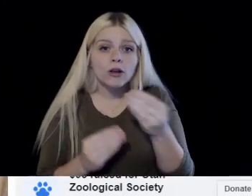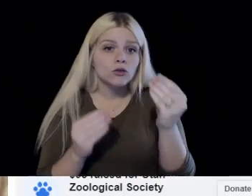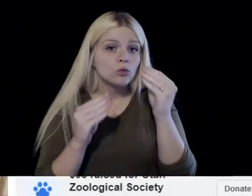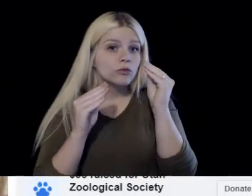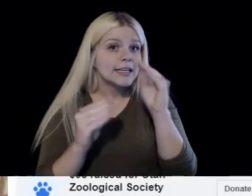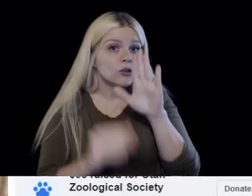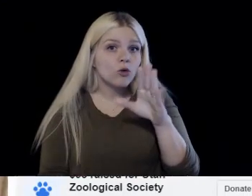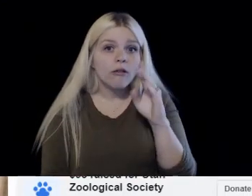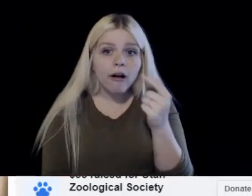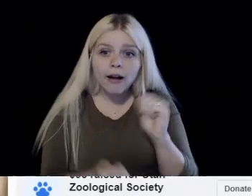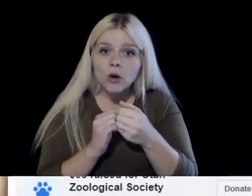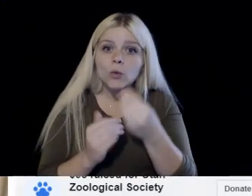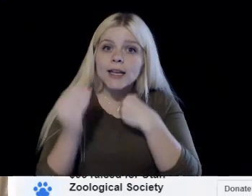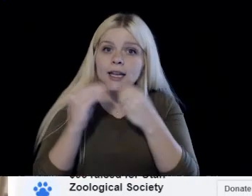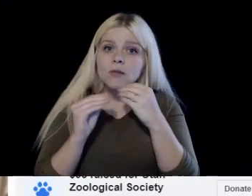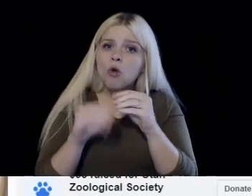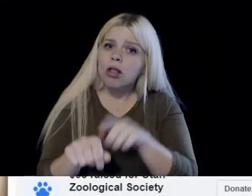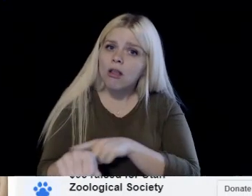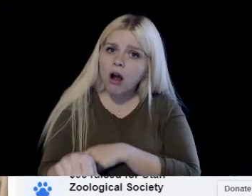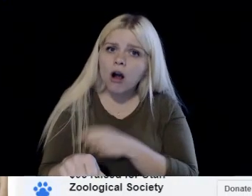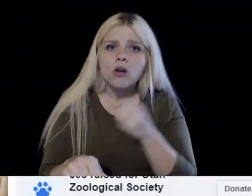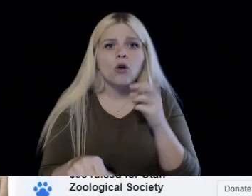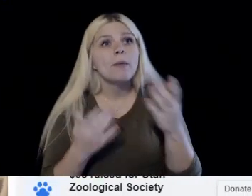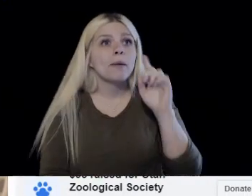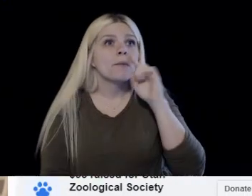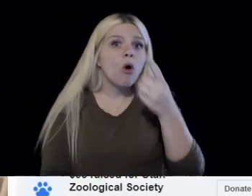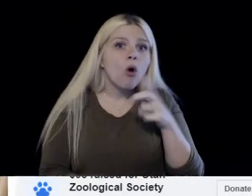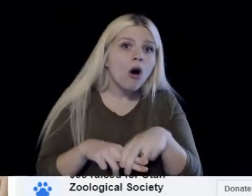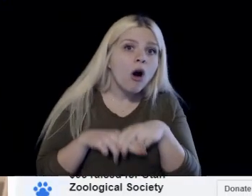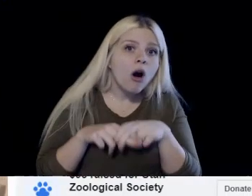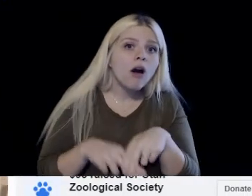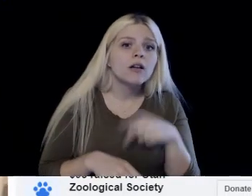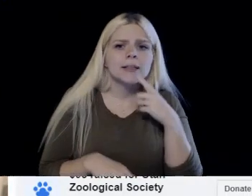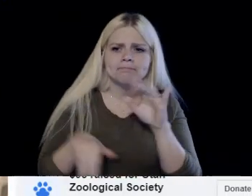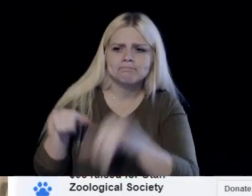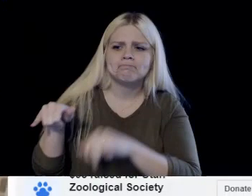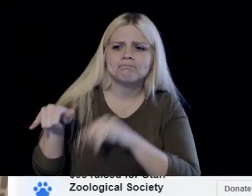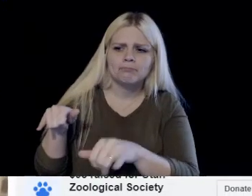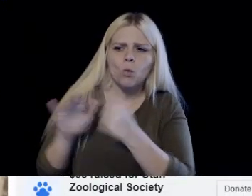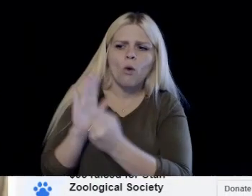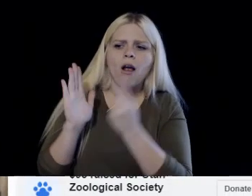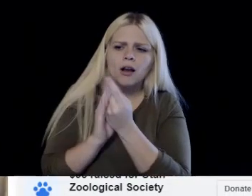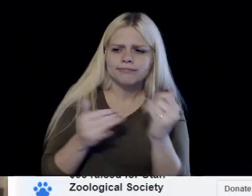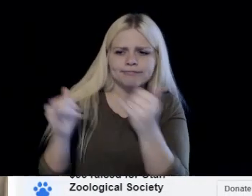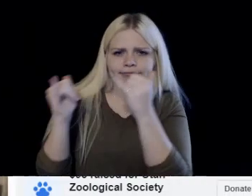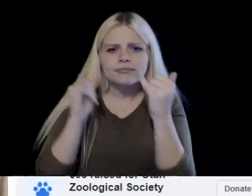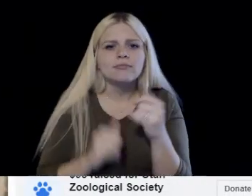give them something to do. Like maybe you need them to go play for an hour, this is one way to really extend out their feeding time- while they're having a good time.